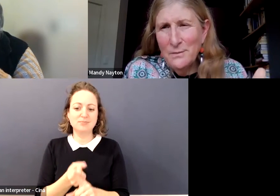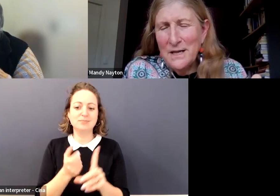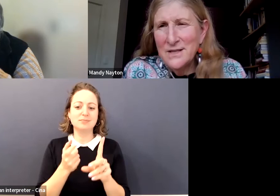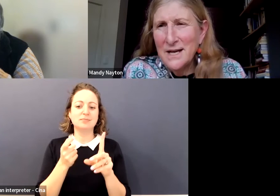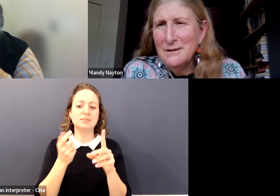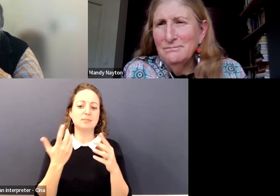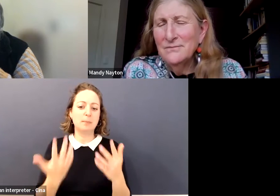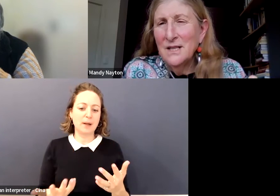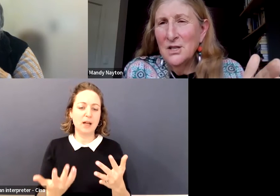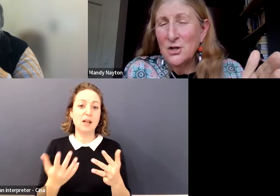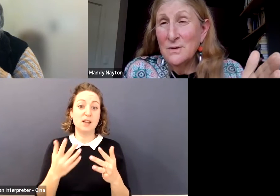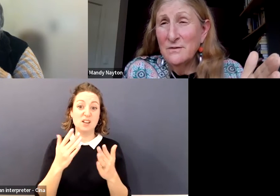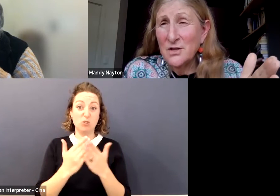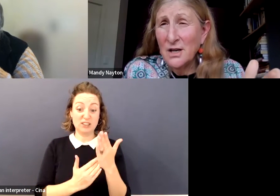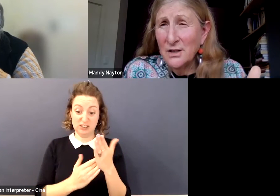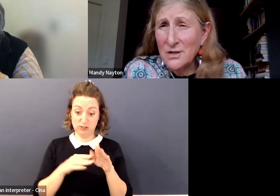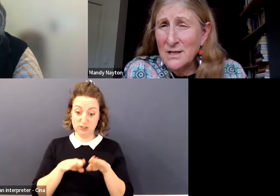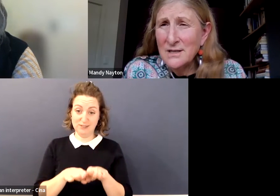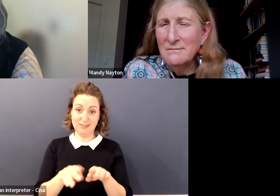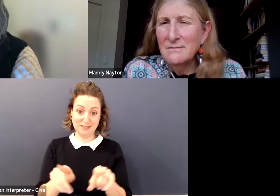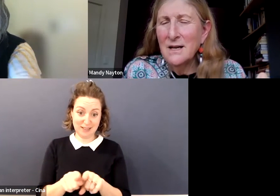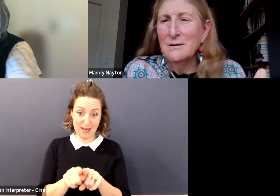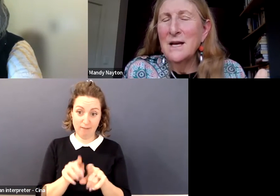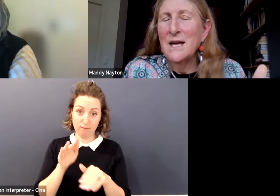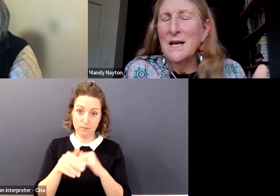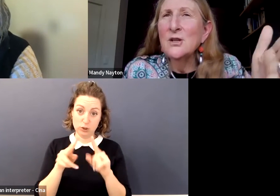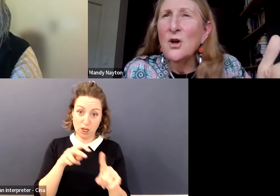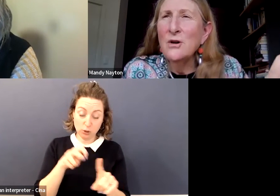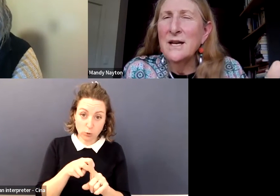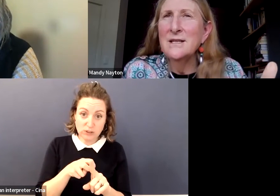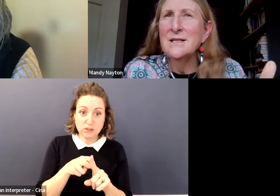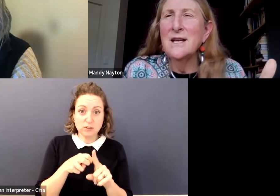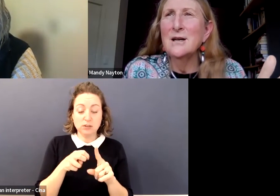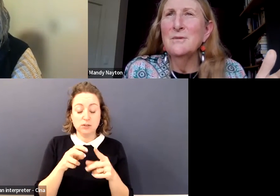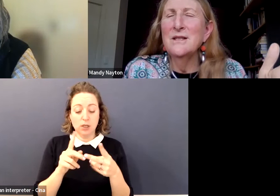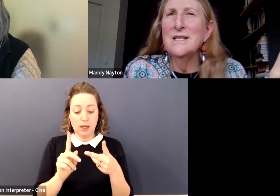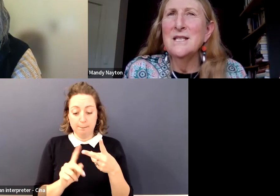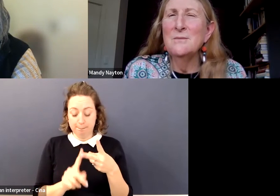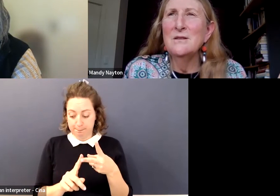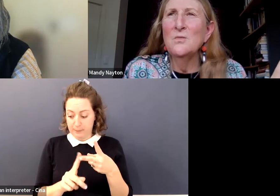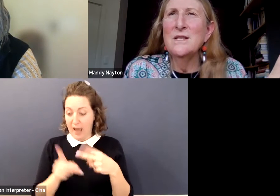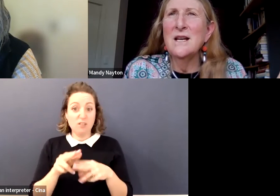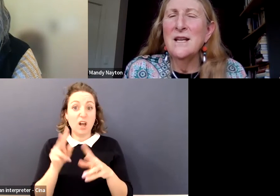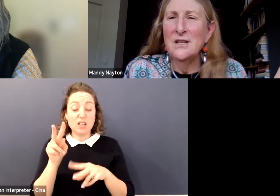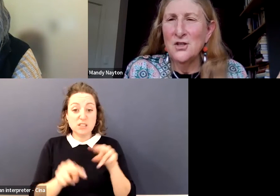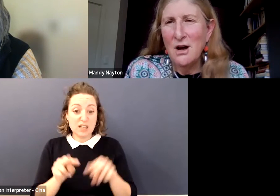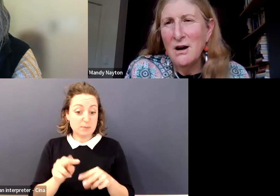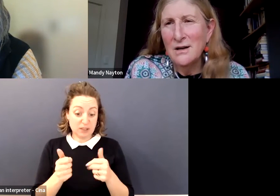remained the same in terms of diagnosis and as long as the assessment was done at a time